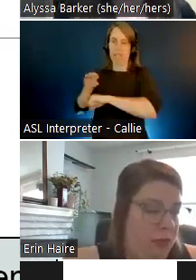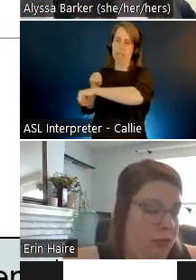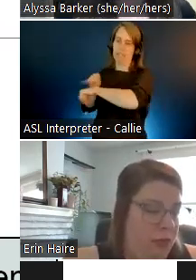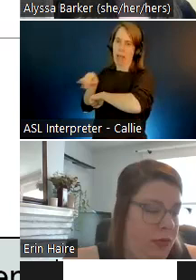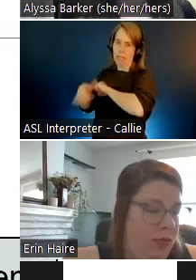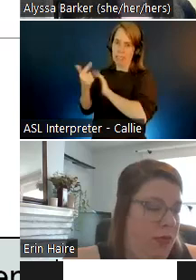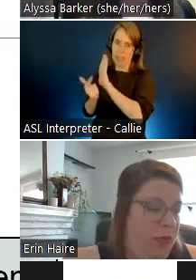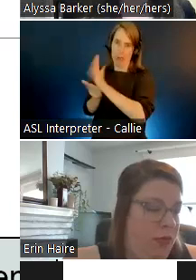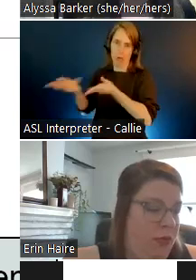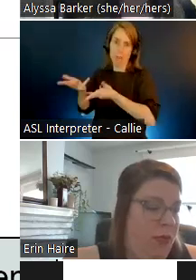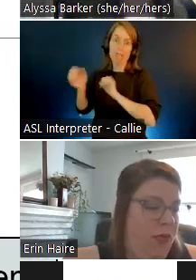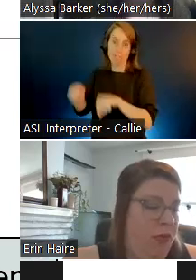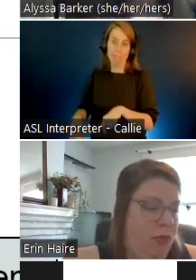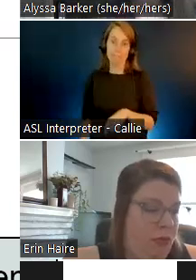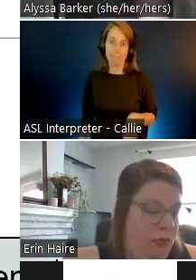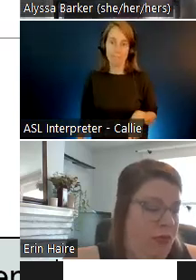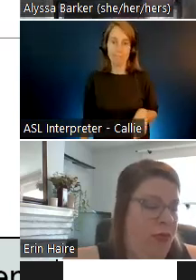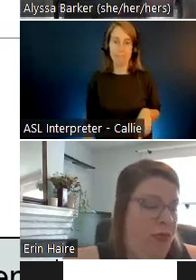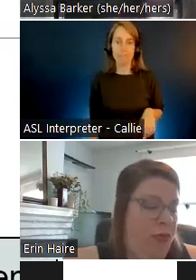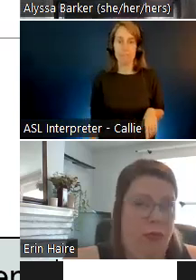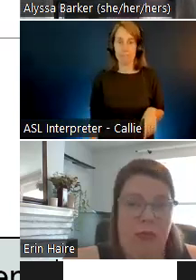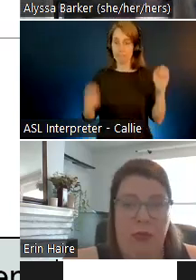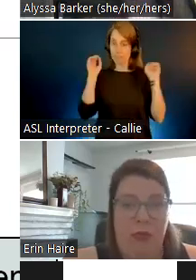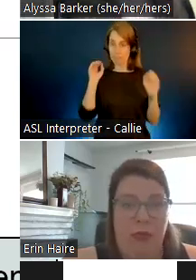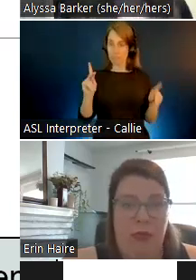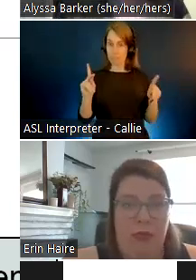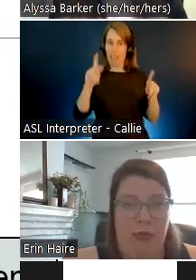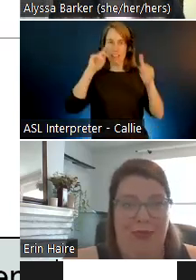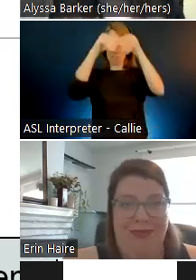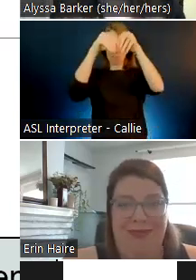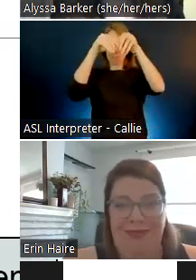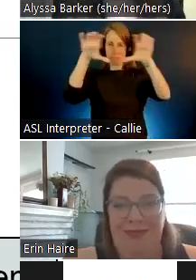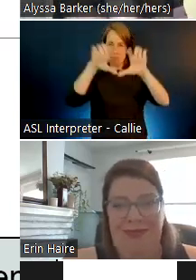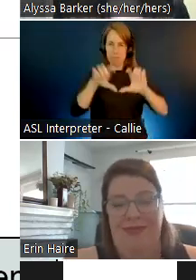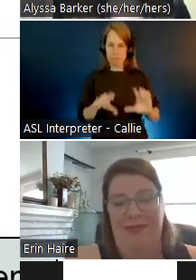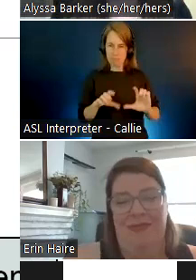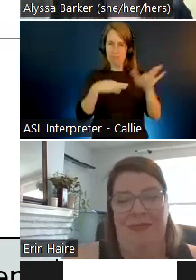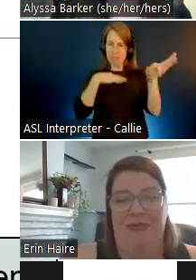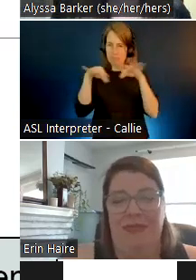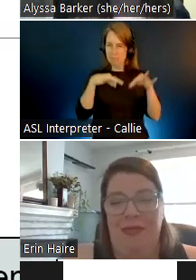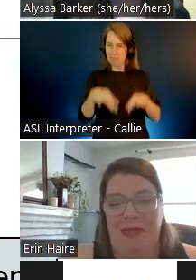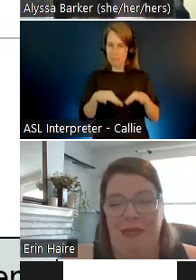um all right i think that's kind of the that's the quick overview of how our process works